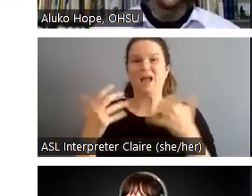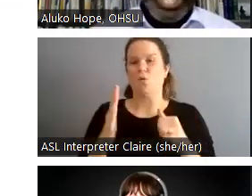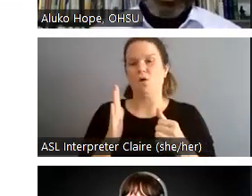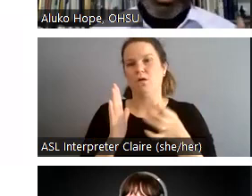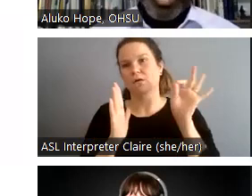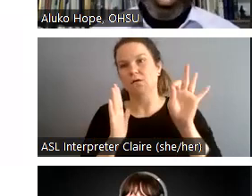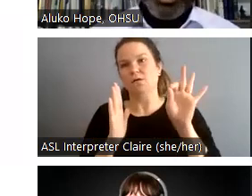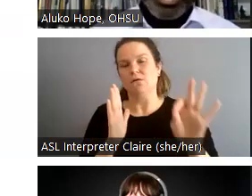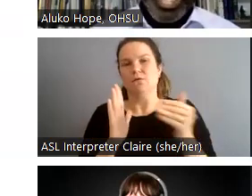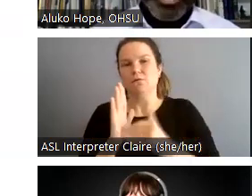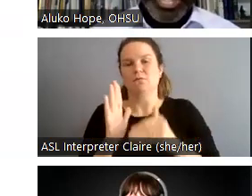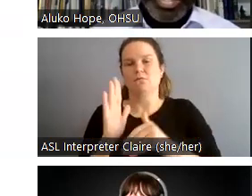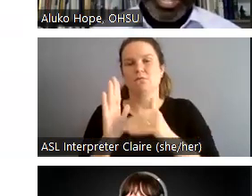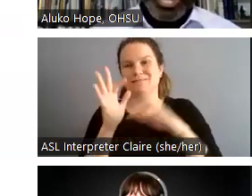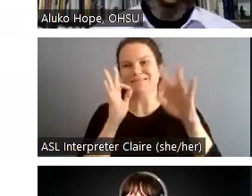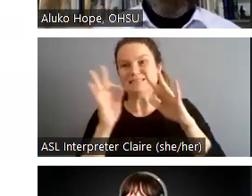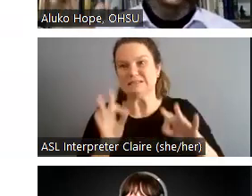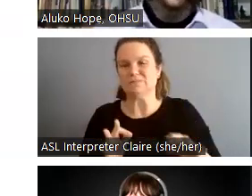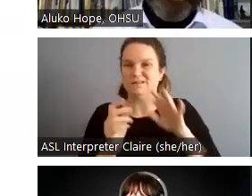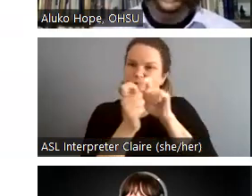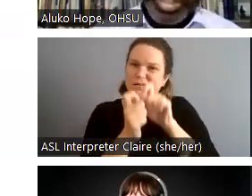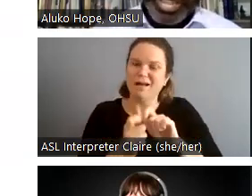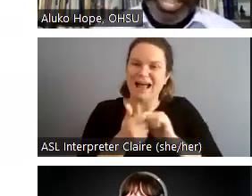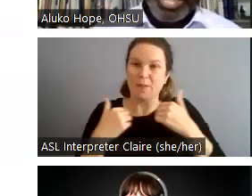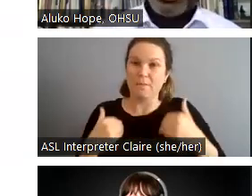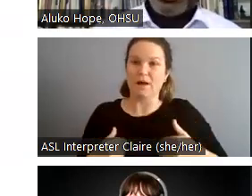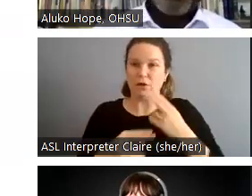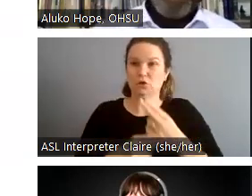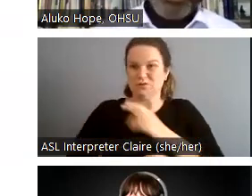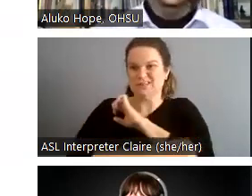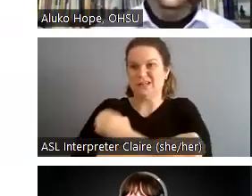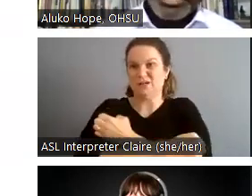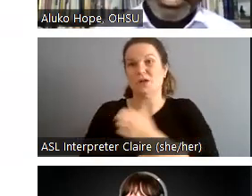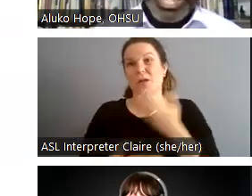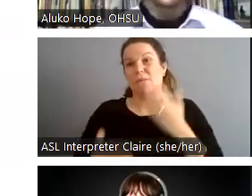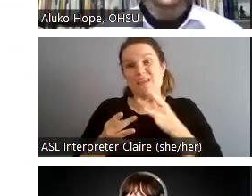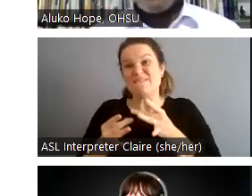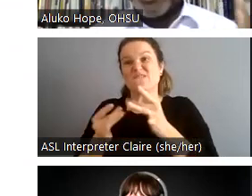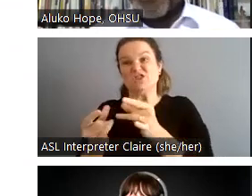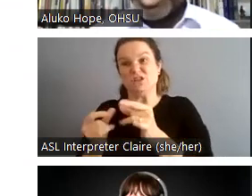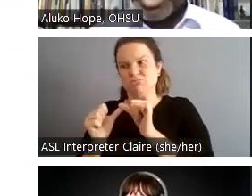ways in which the body uses energy. One is very efficient and can be done for